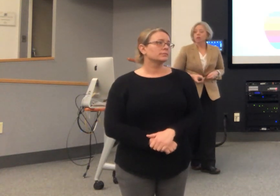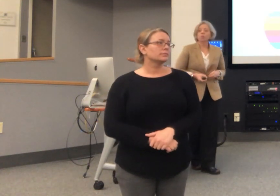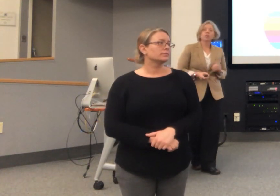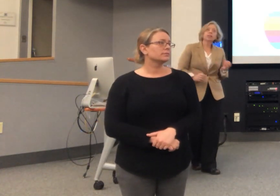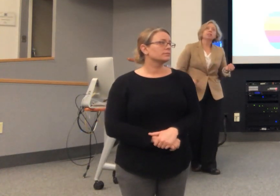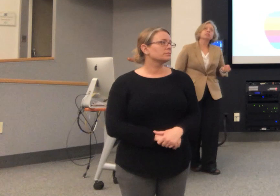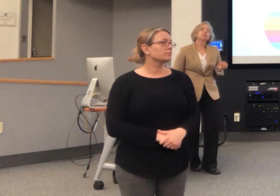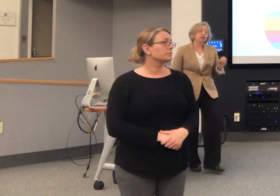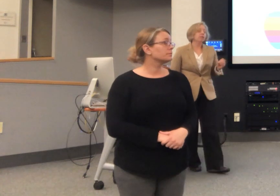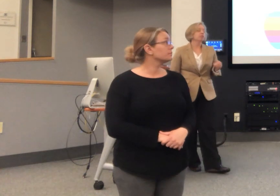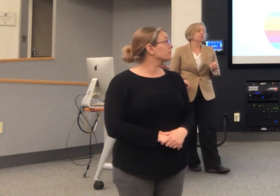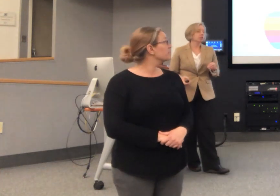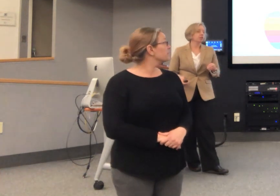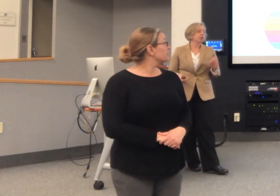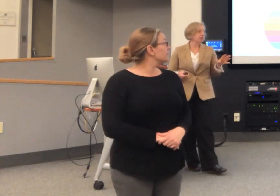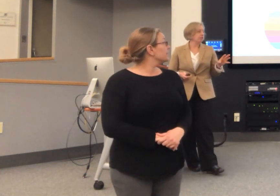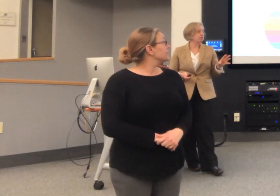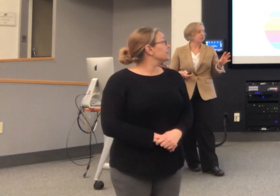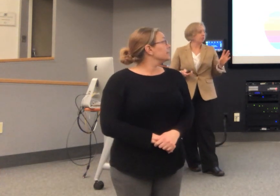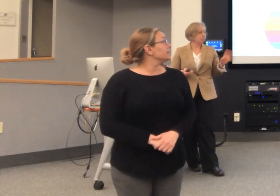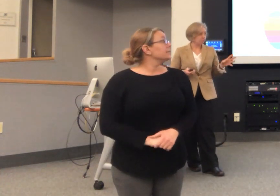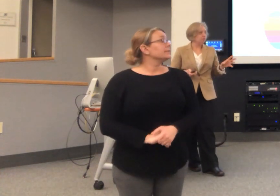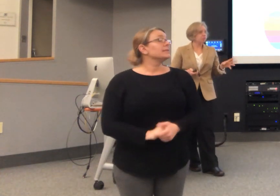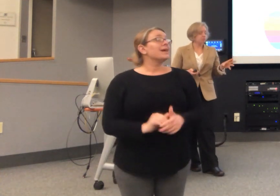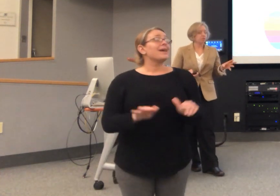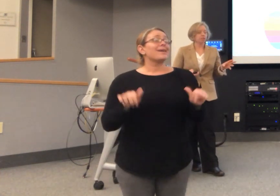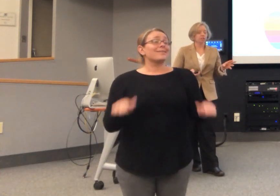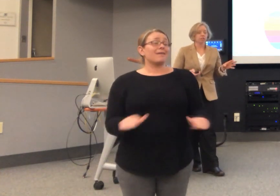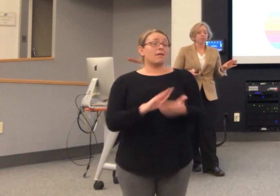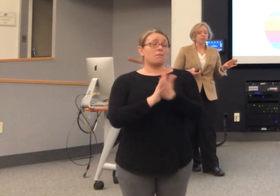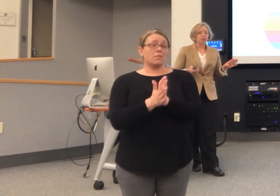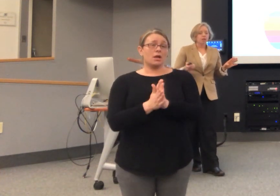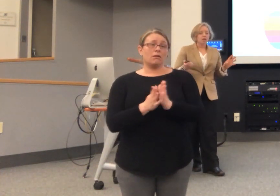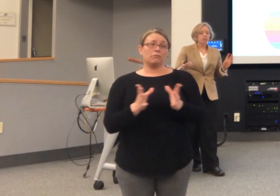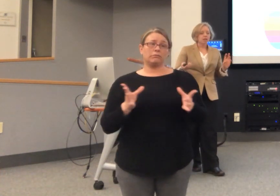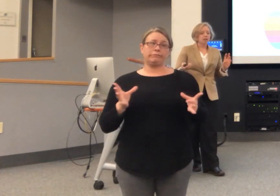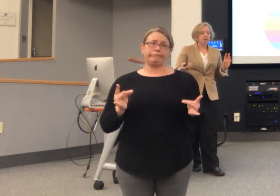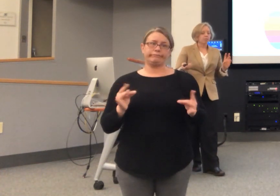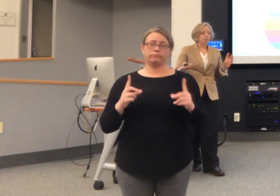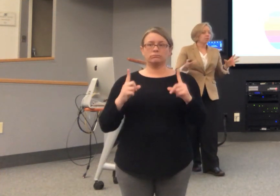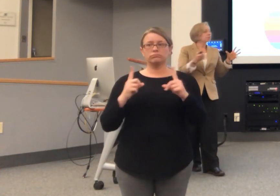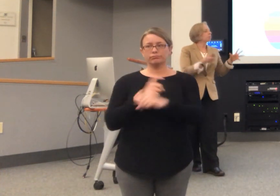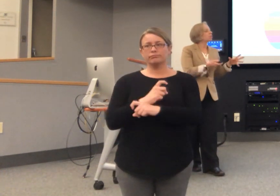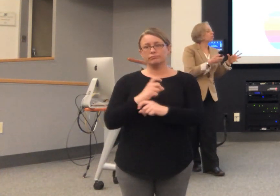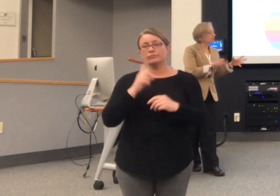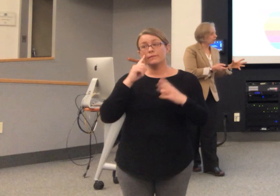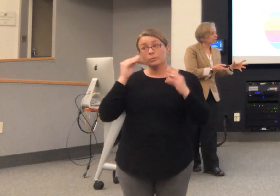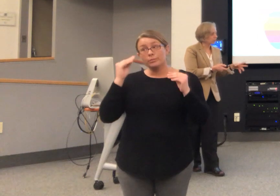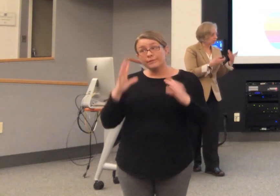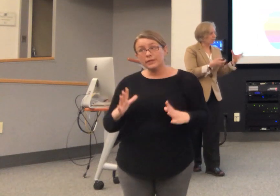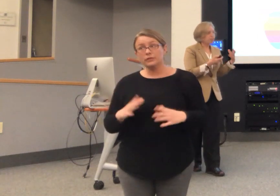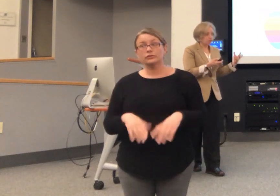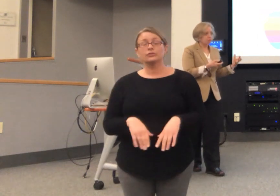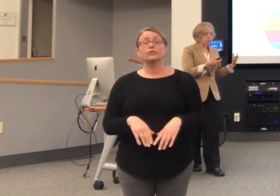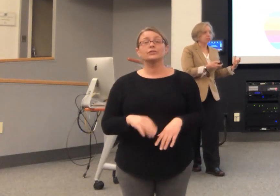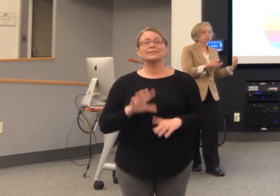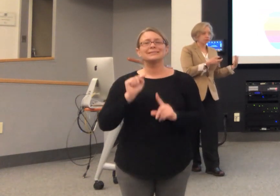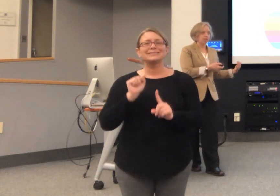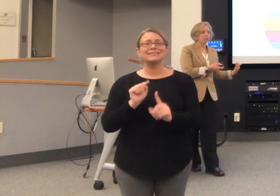Where it can be a little trickier, I think for professors in particular, is that if it's a book or an article, I think everyone's pretty clear